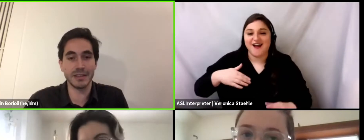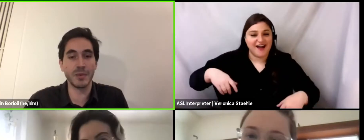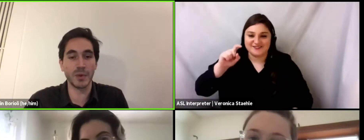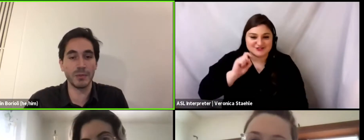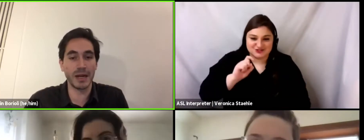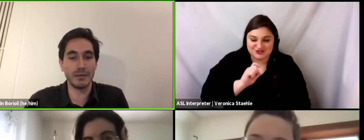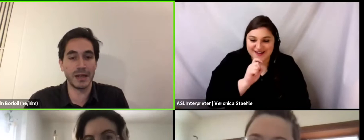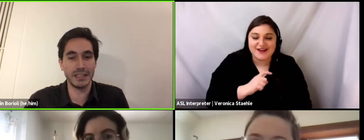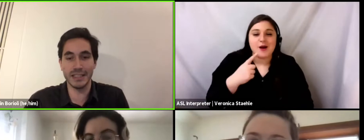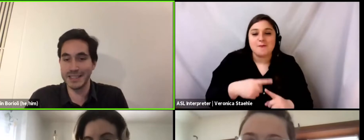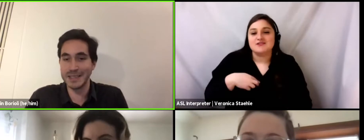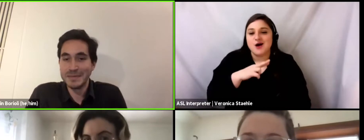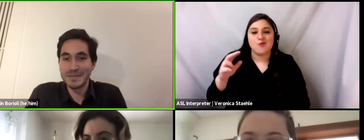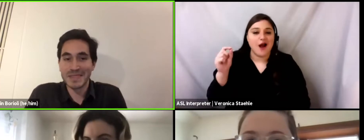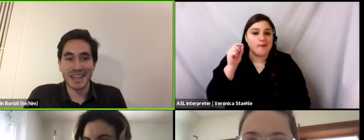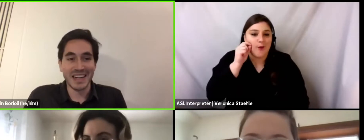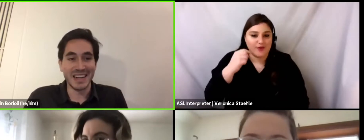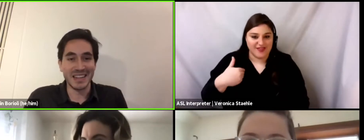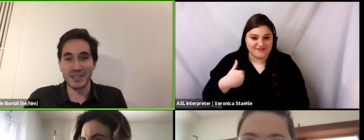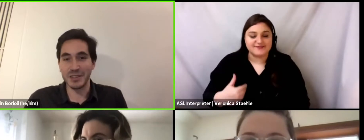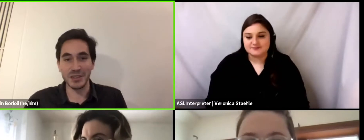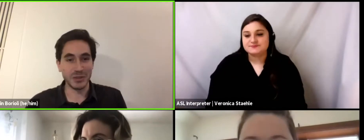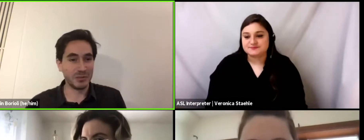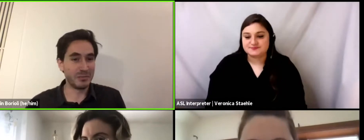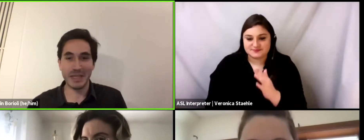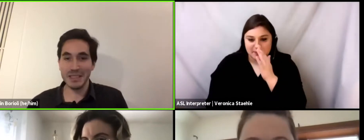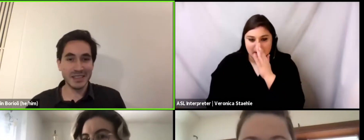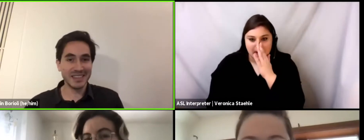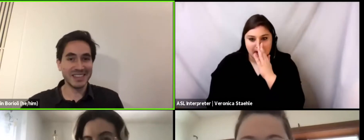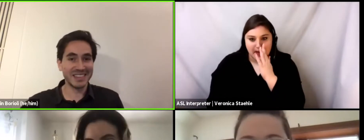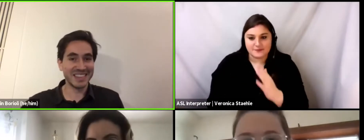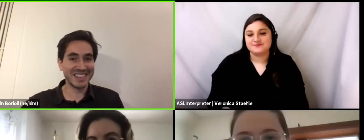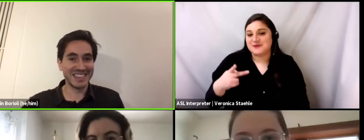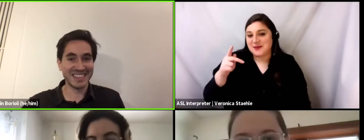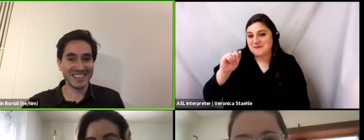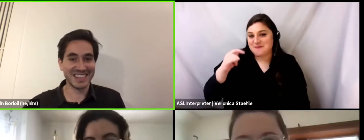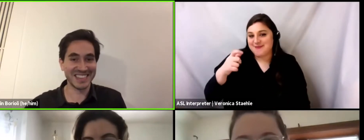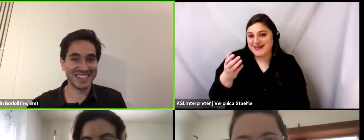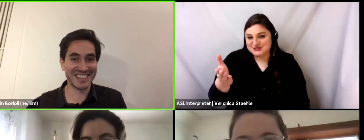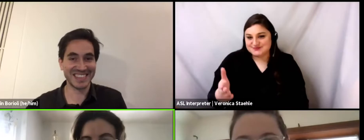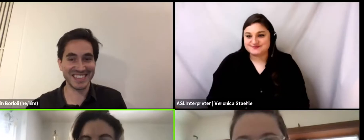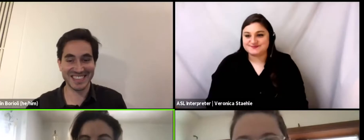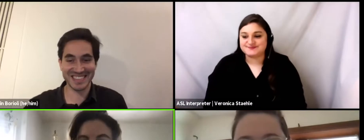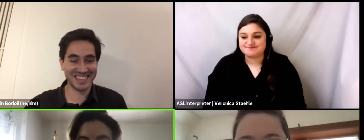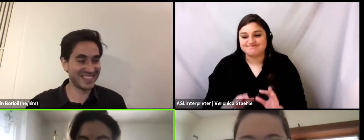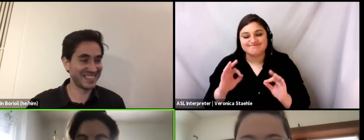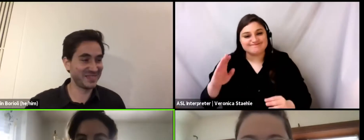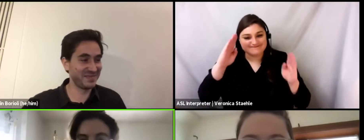mole on my right cheek. I'll turn it to you Paige. >> PAIGE: All right, awesome. Hi everyone. We're